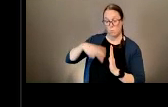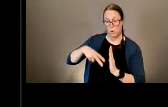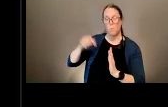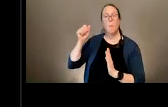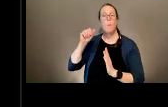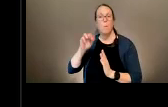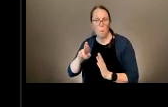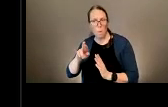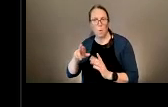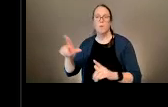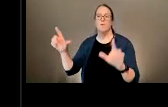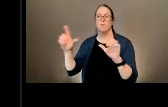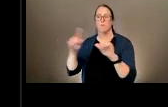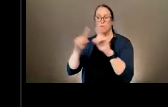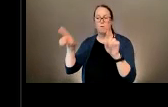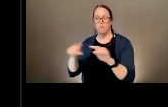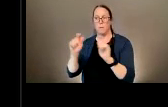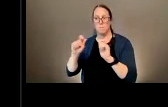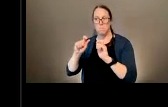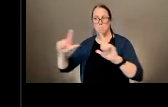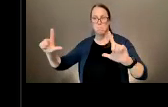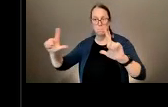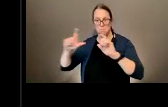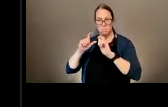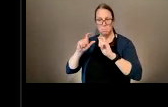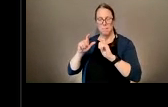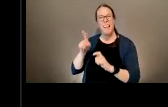And they can evaluate your documents for you.